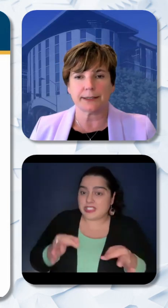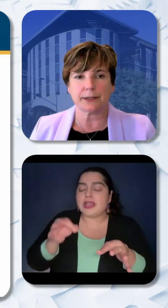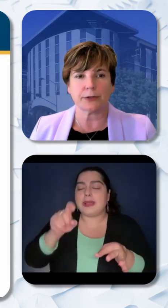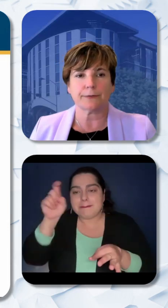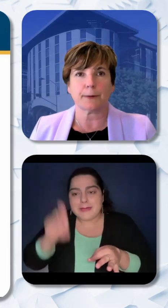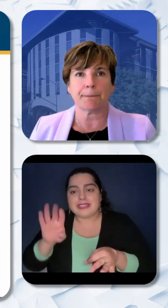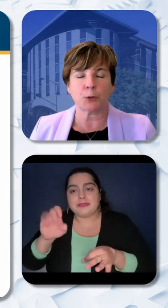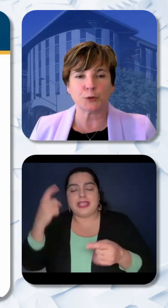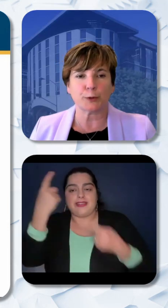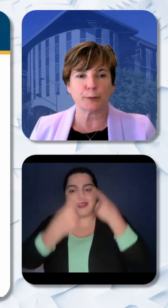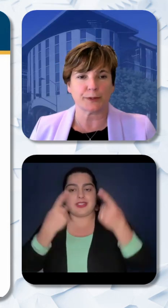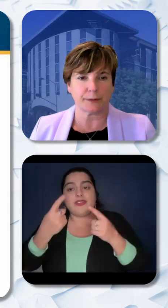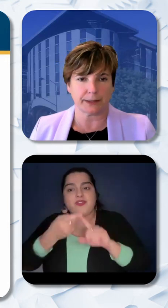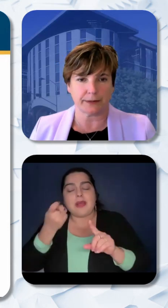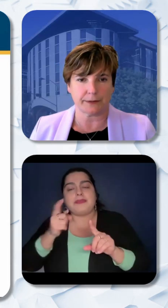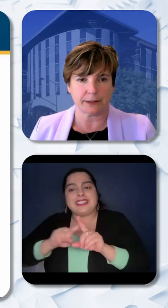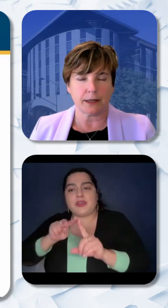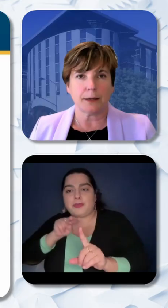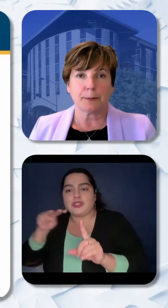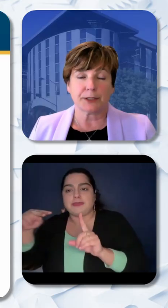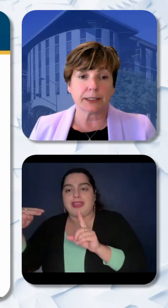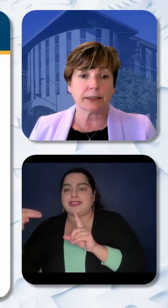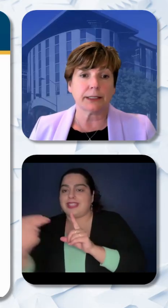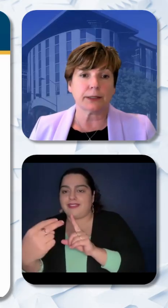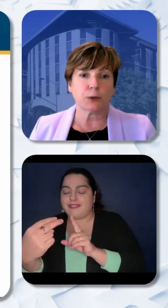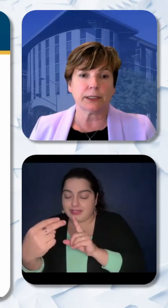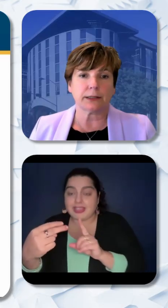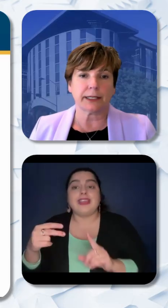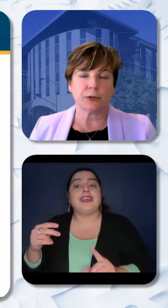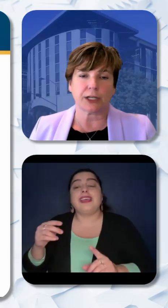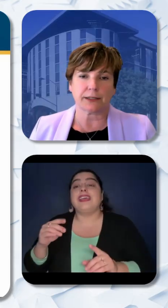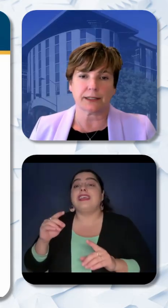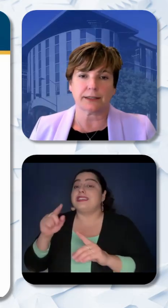considered from multiple perspectives, particularly including language access